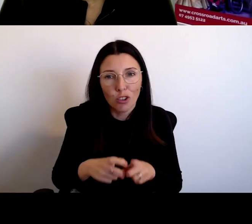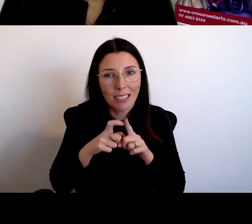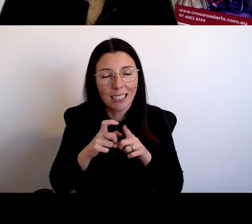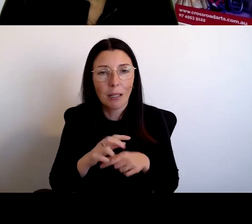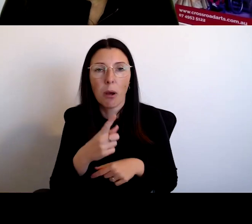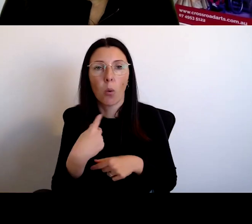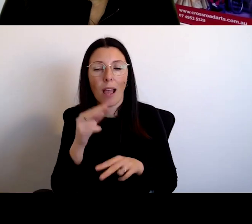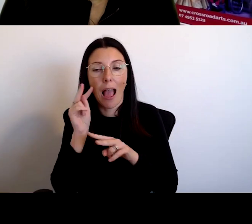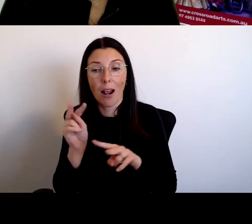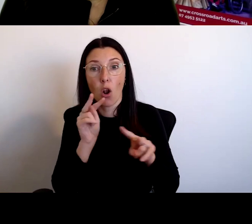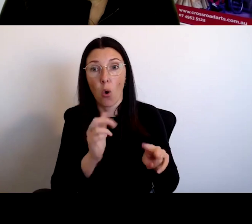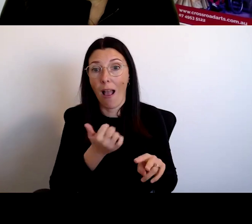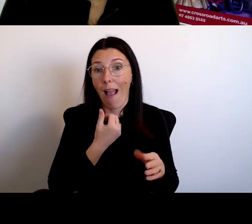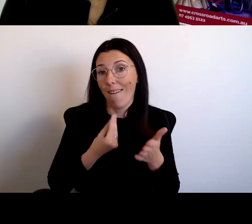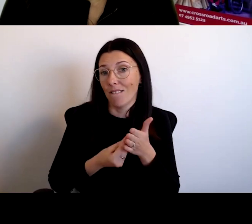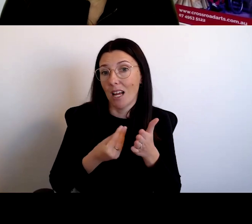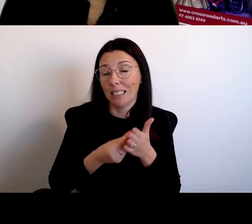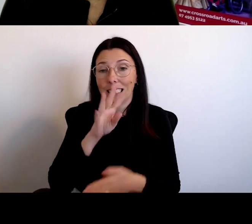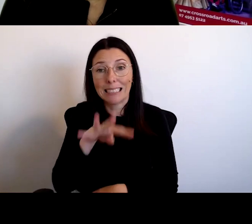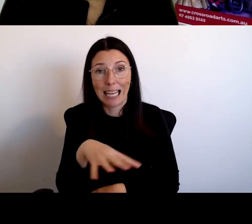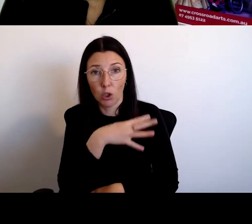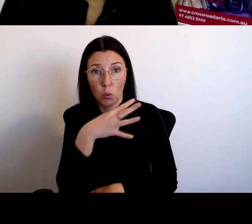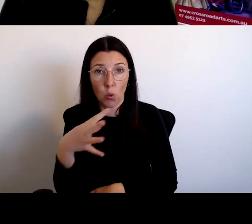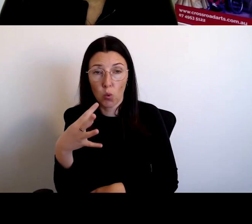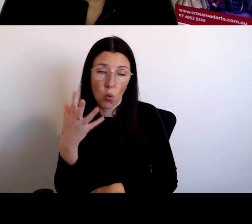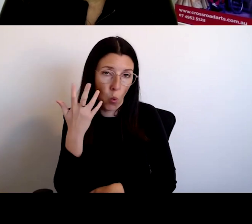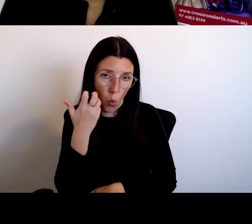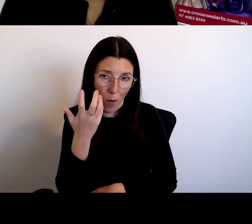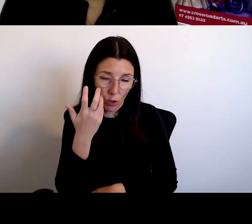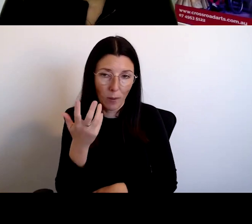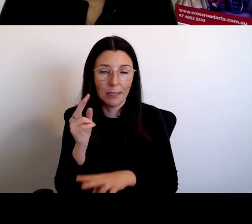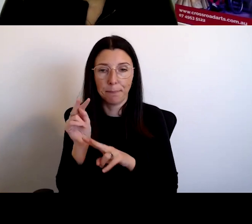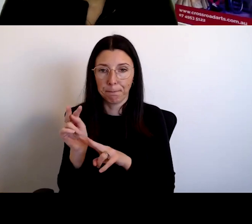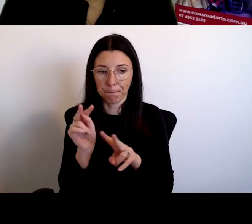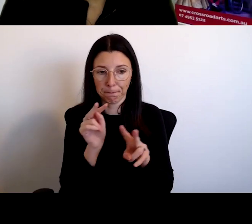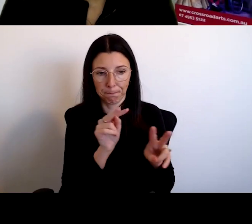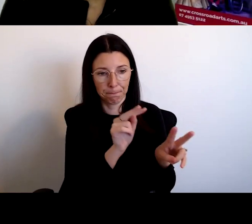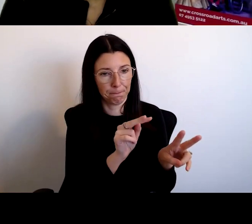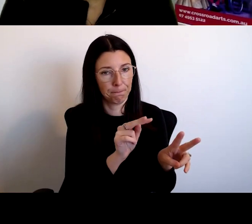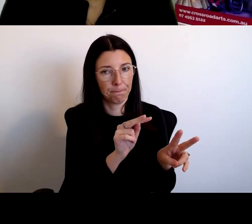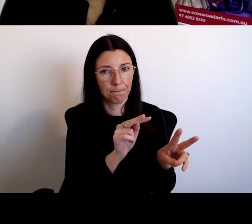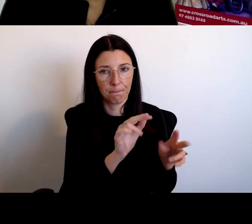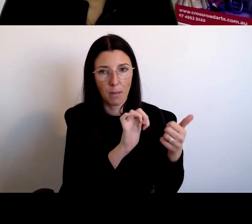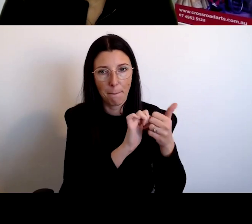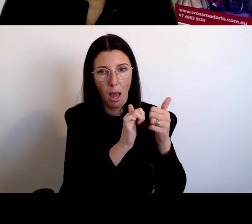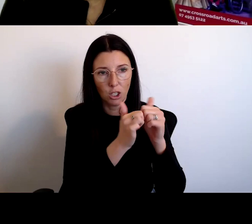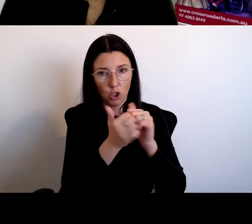schedule which we do constantly. We looked at all the partnerships, be it new or existing,